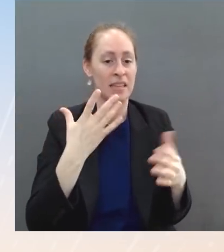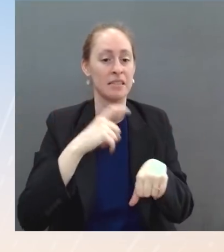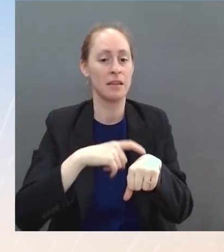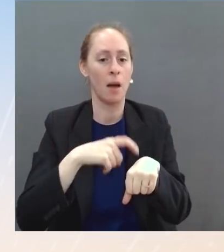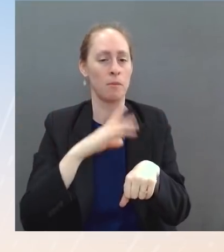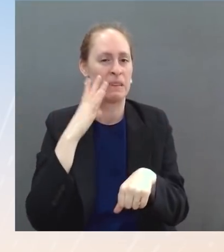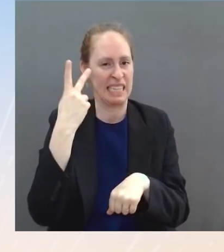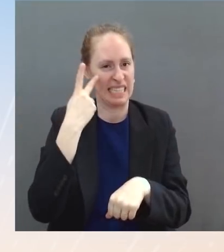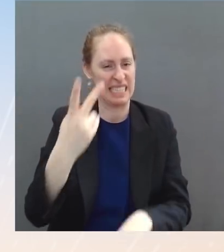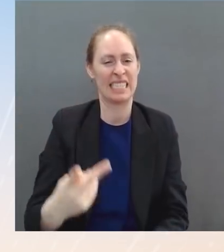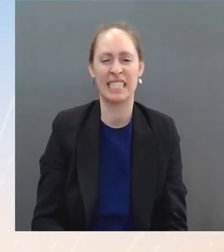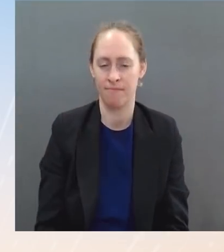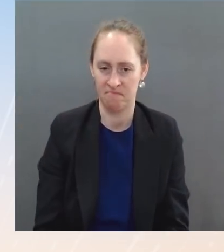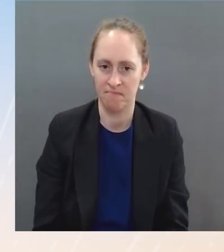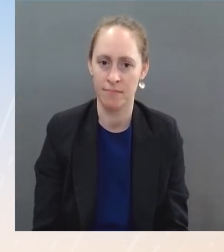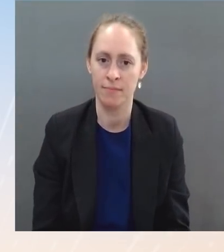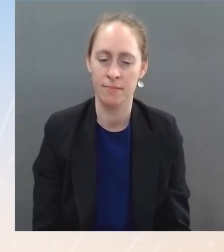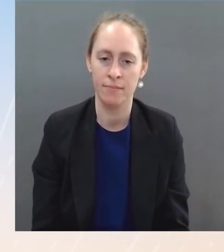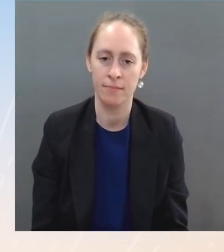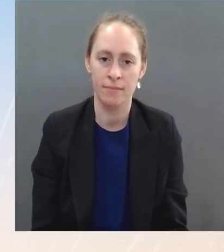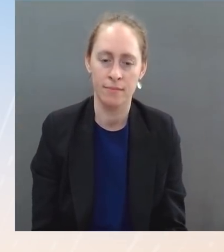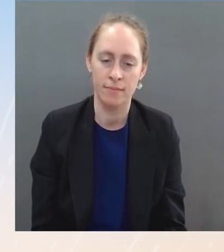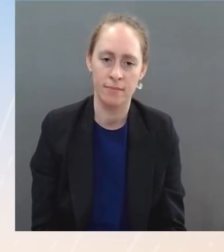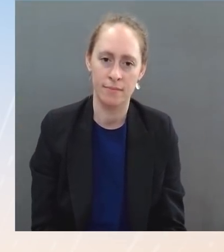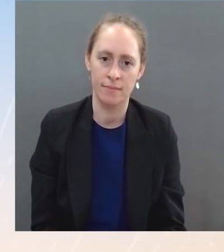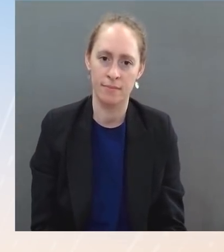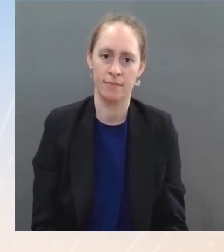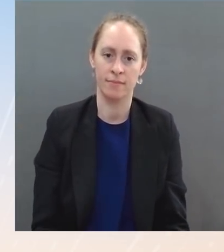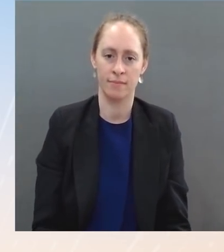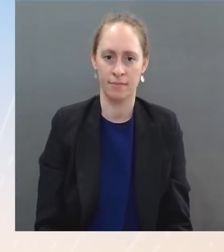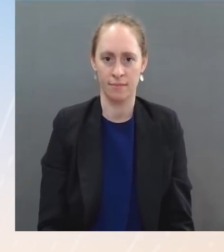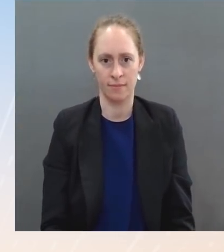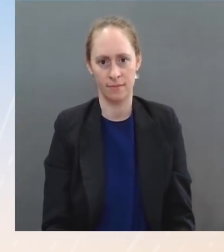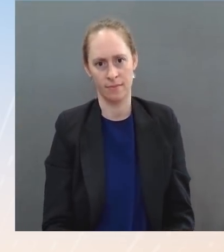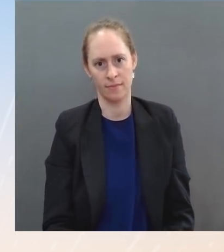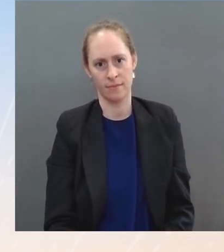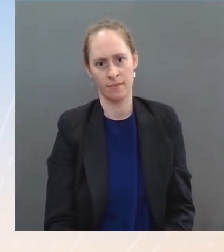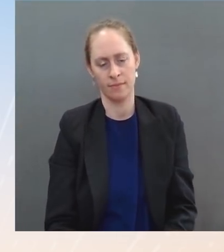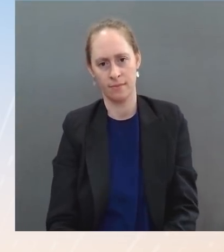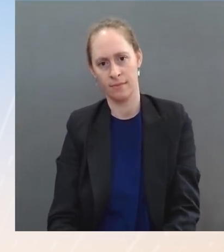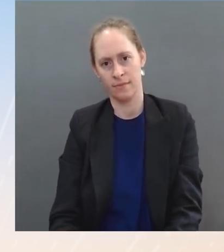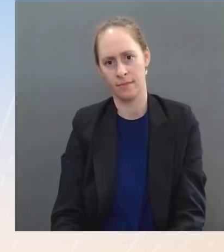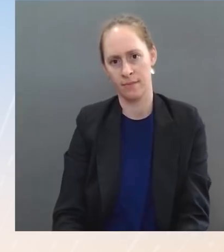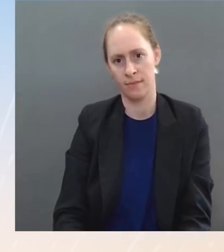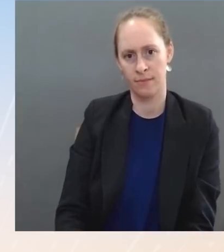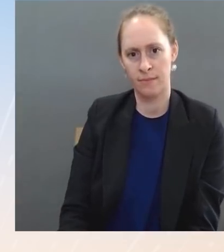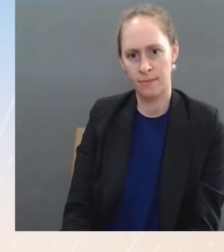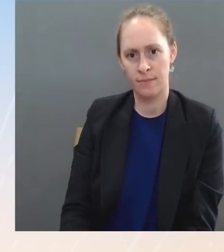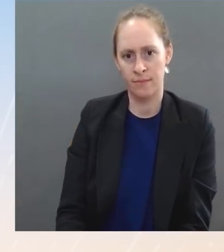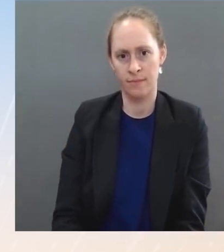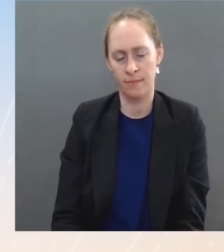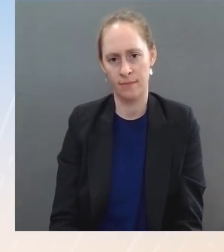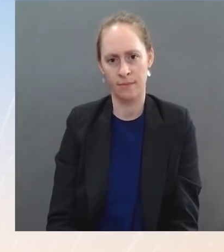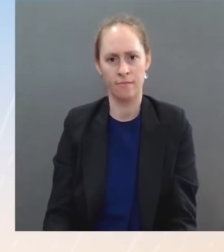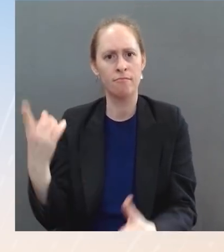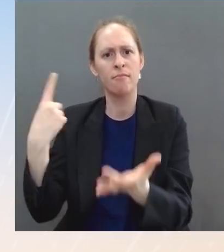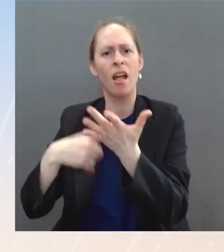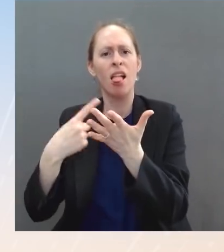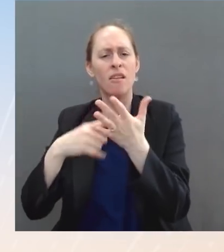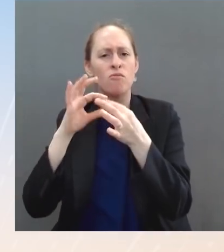about the strategic supply of oil. Ms. Psaki: Yep. The Press: So, you know, the crude prices came down --